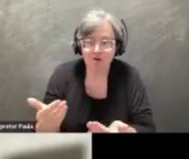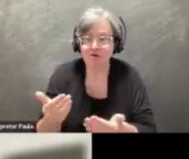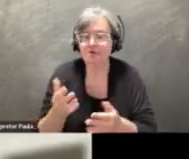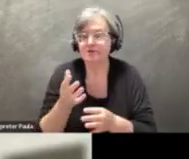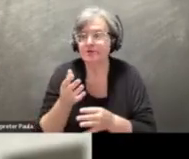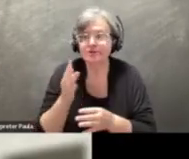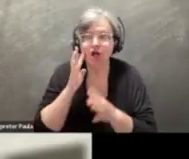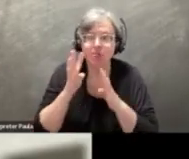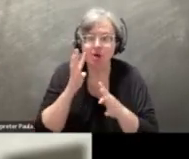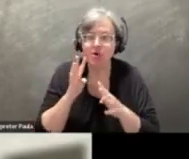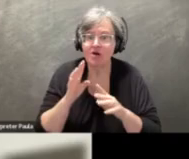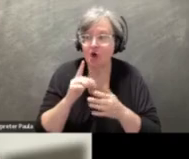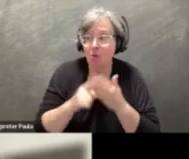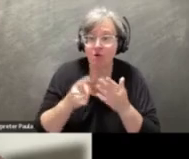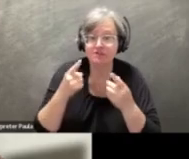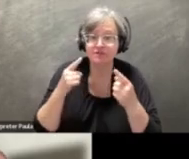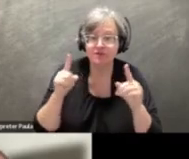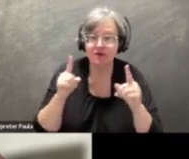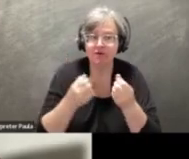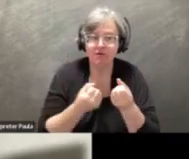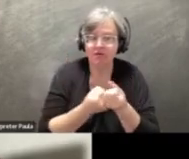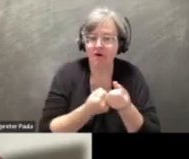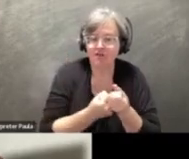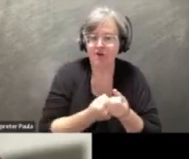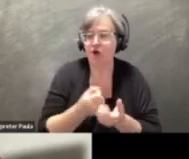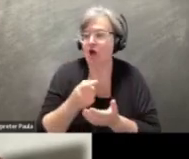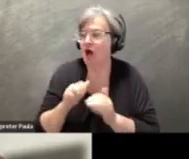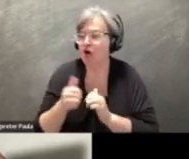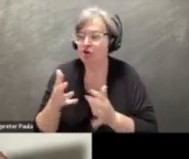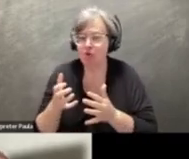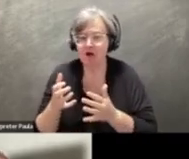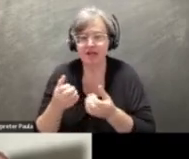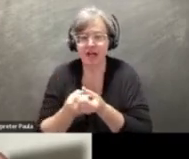look like for you? How do you want that advocacy to happen?